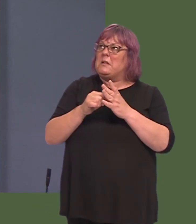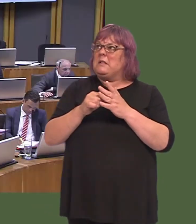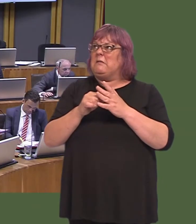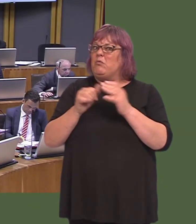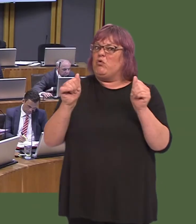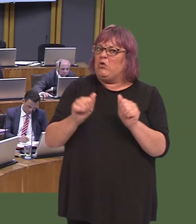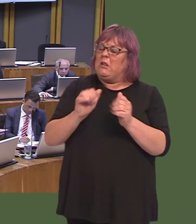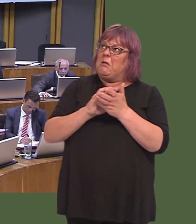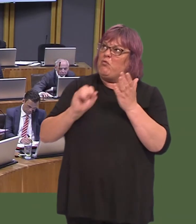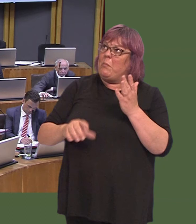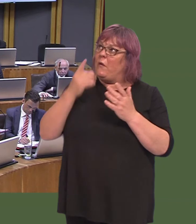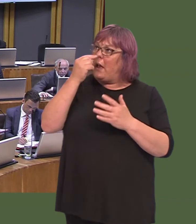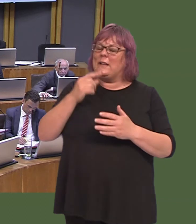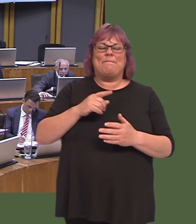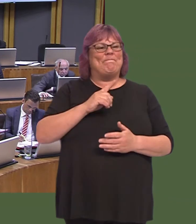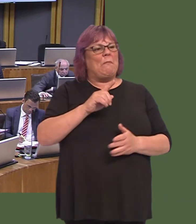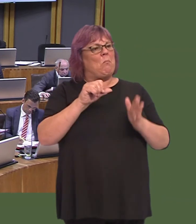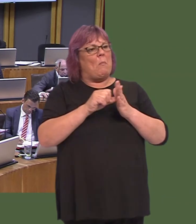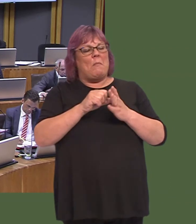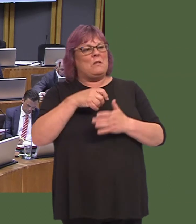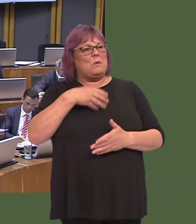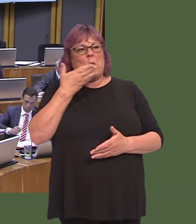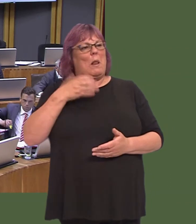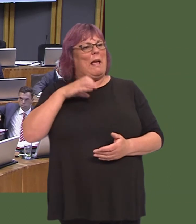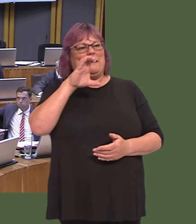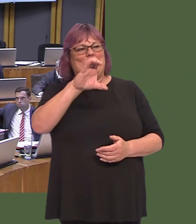Carwyn Jones AM: The difficulty is that it's not licensed for use at the moment.